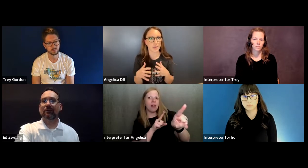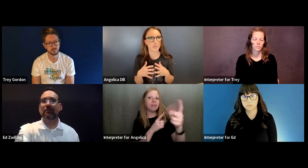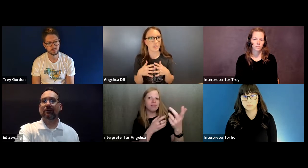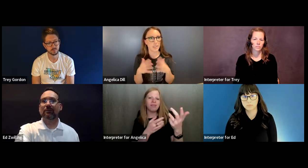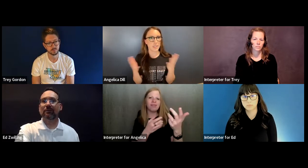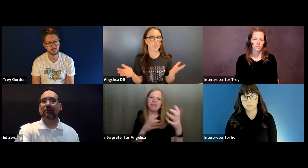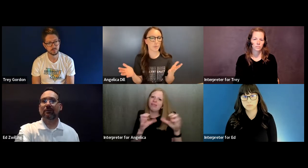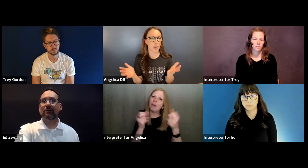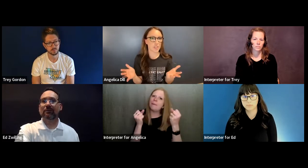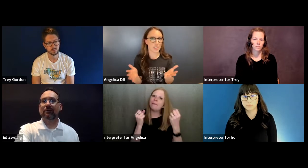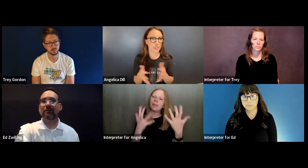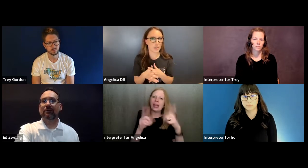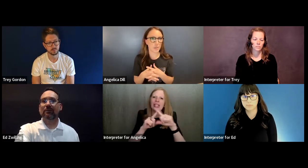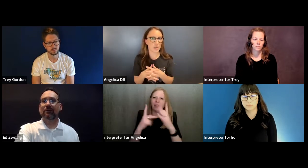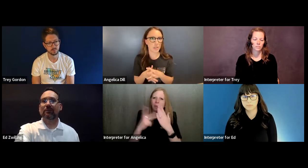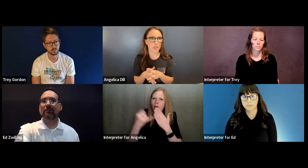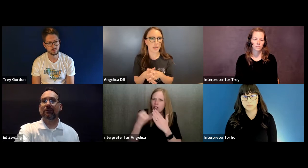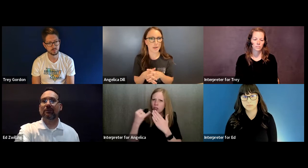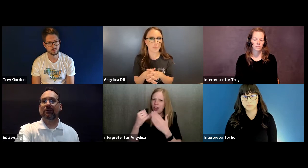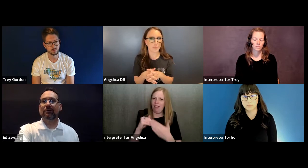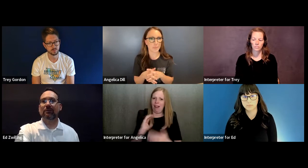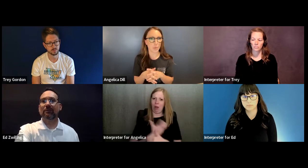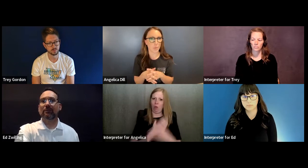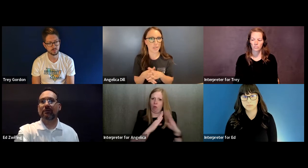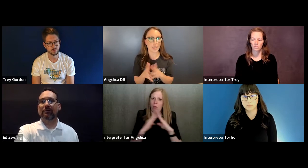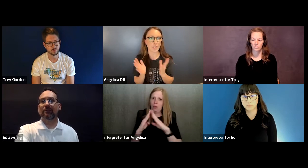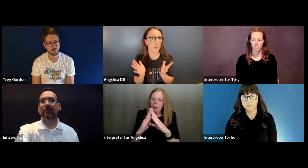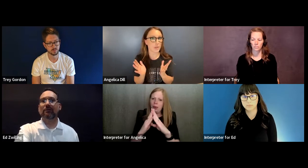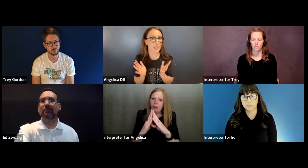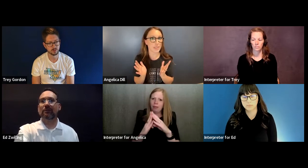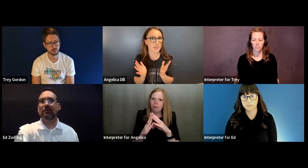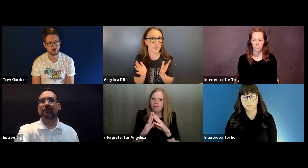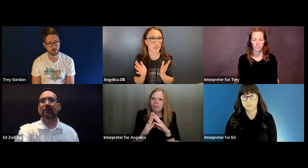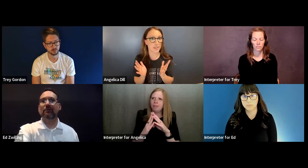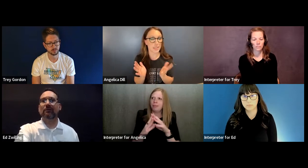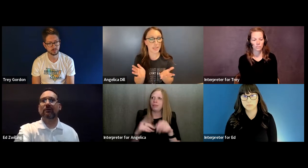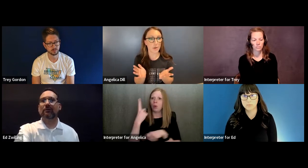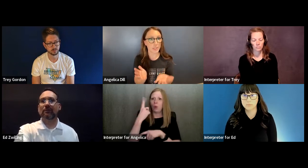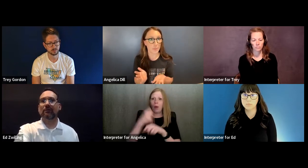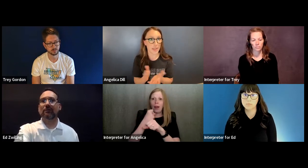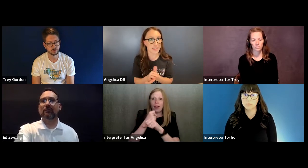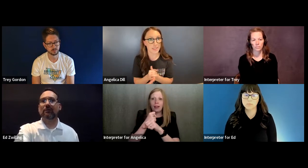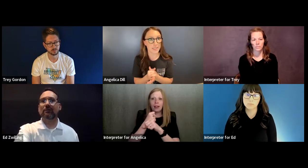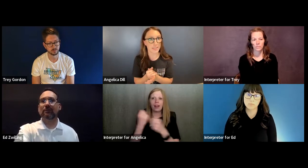of different projects in the community um one year it was uh seeking out clear mass and you